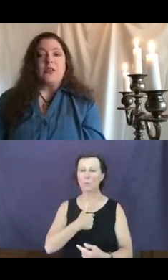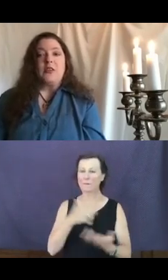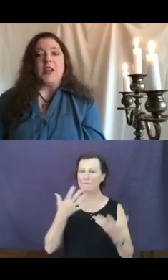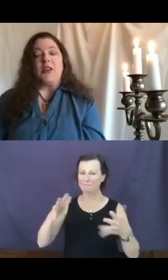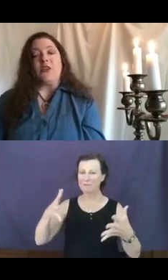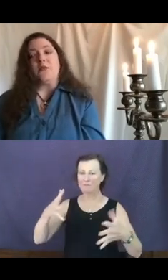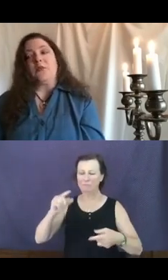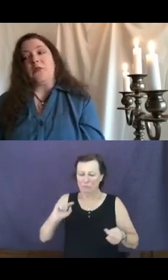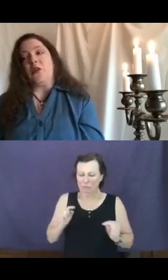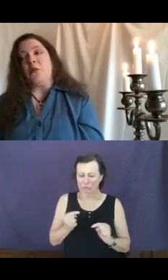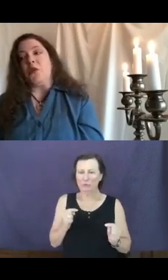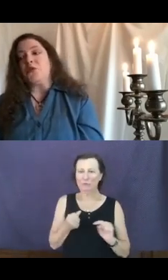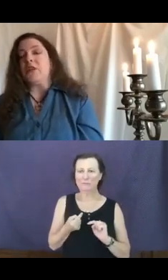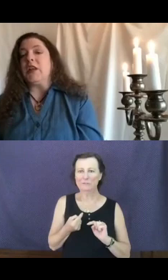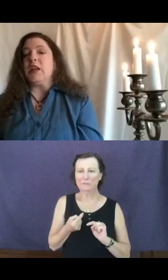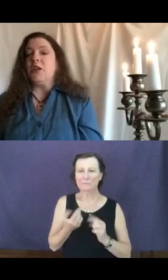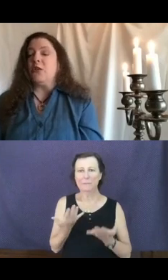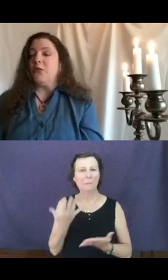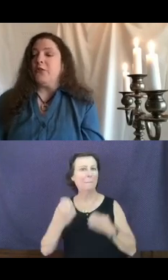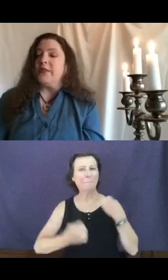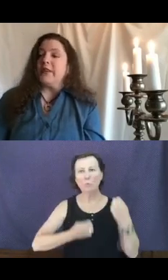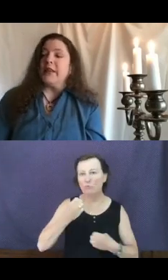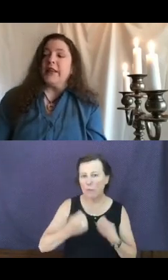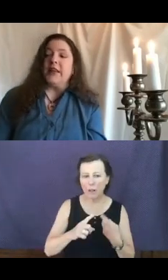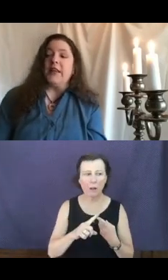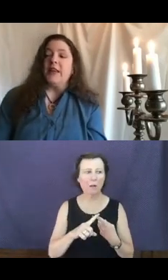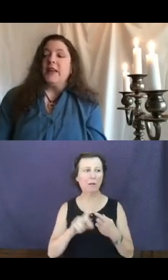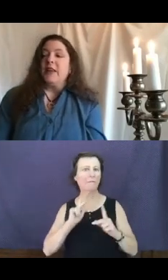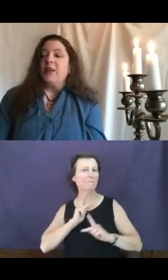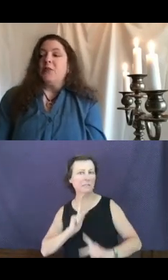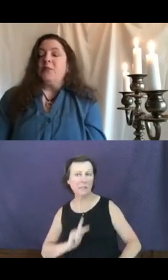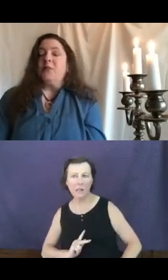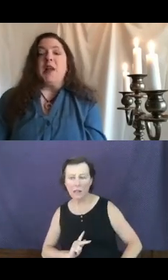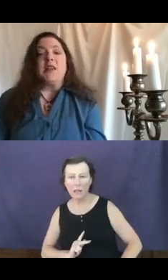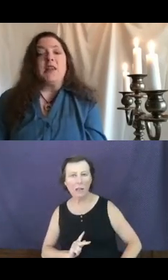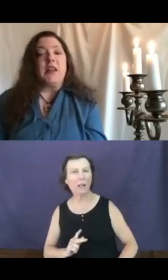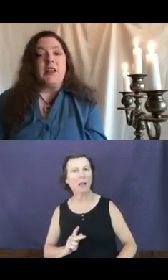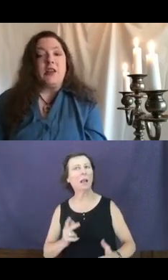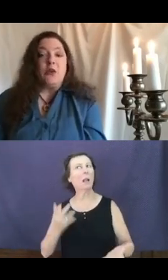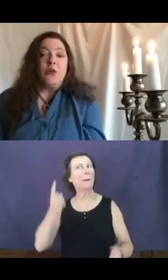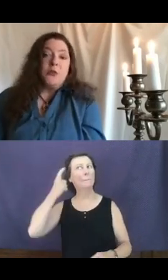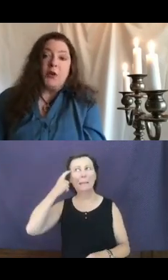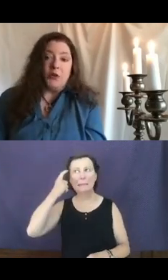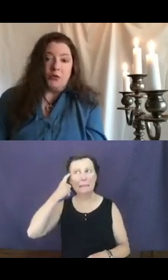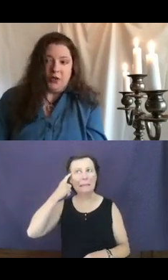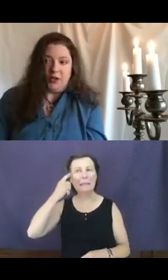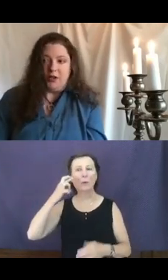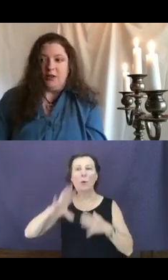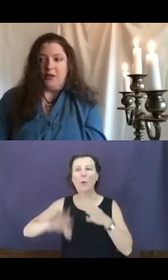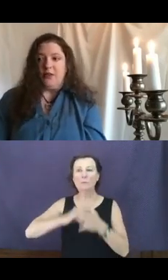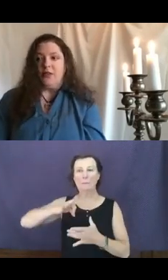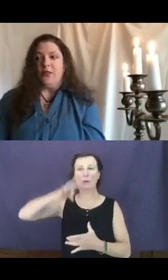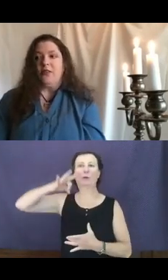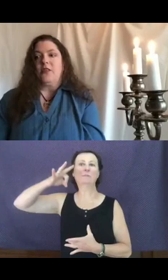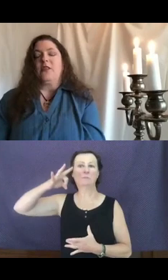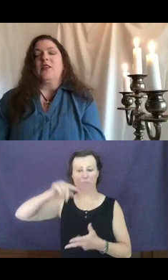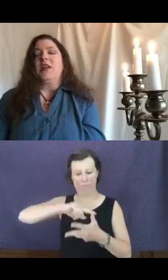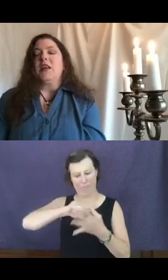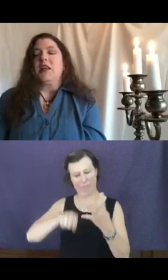either emotionally, or physically, mentally, or spiritually.